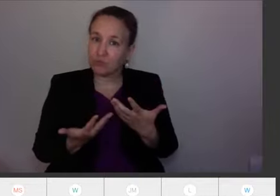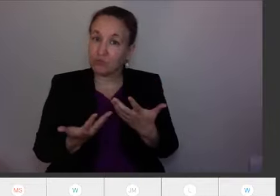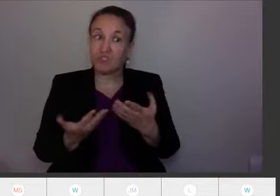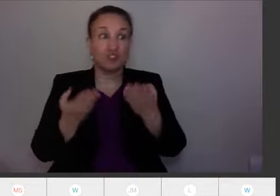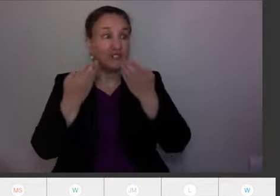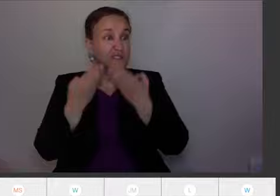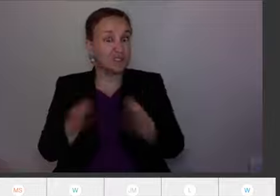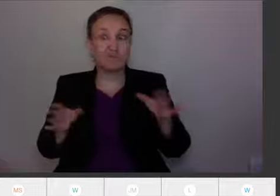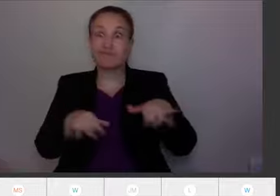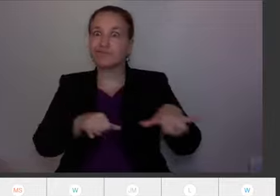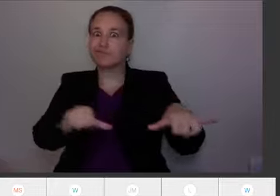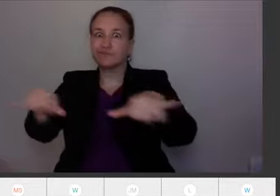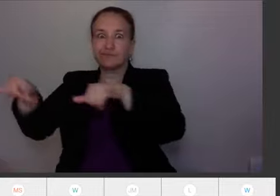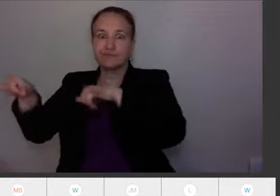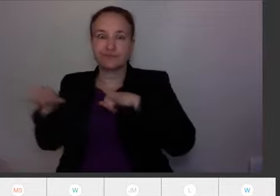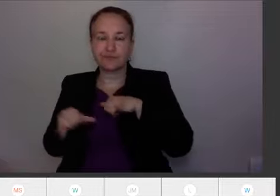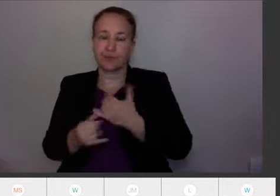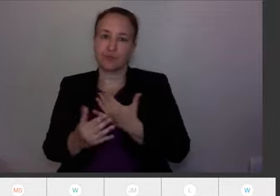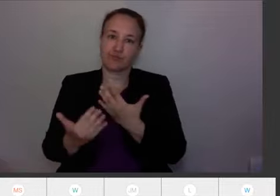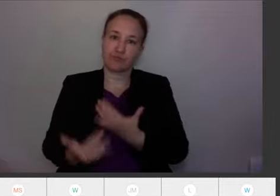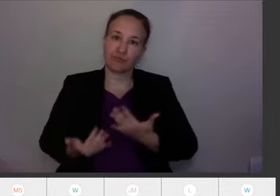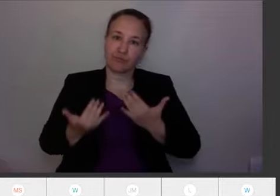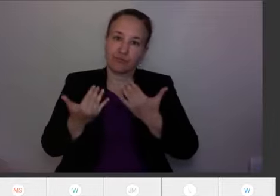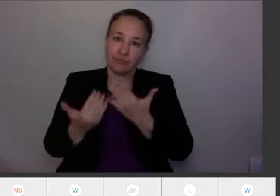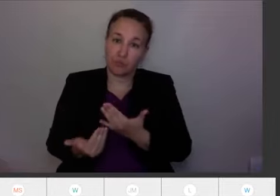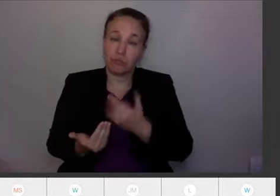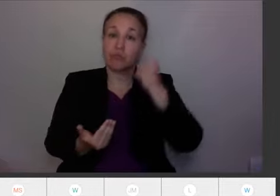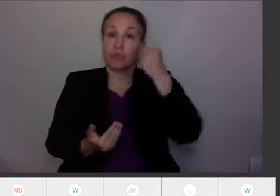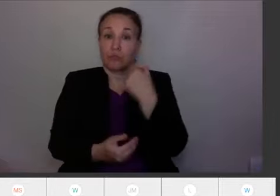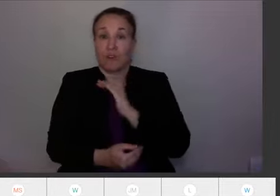taking that long our hospitals do have a limited very